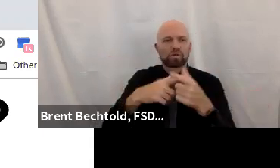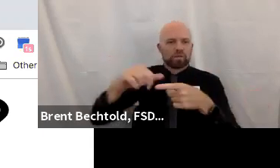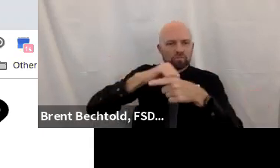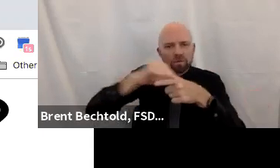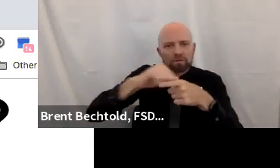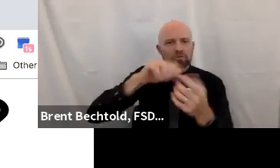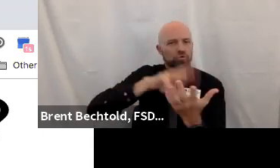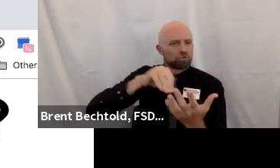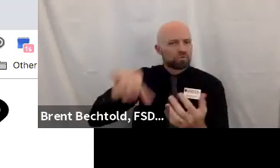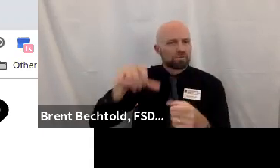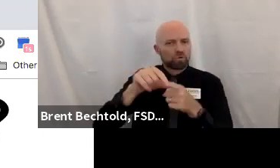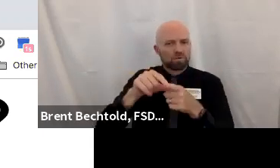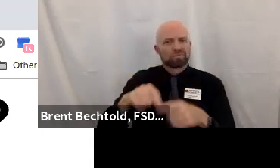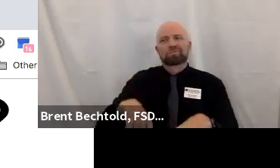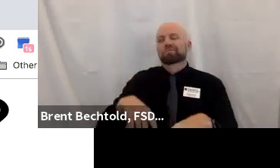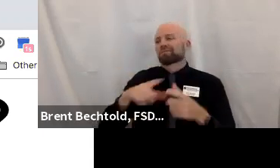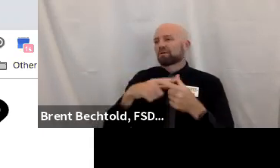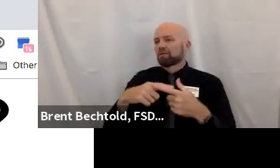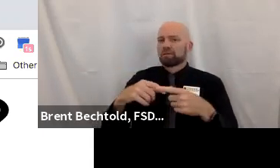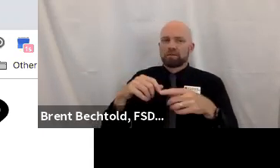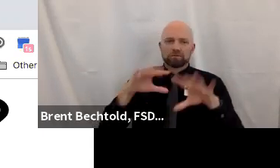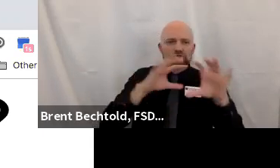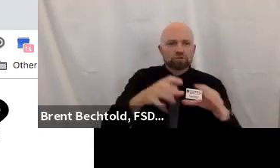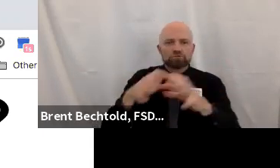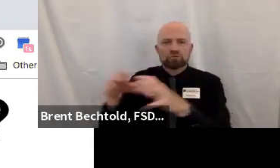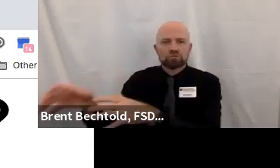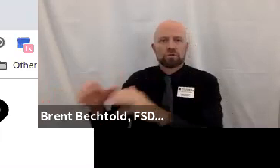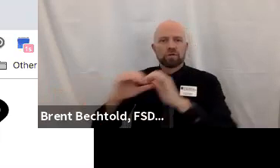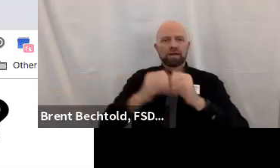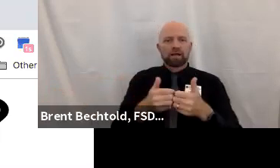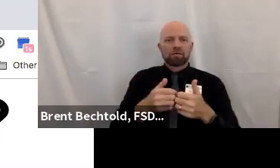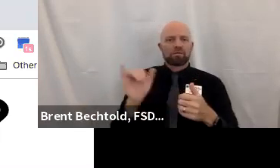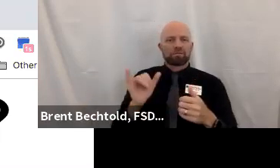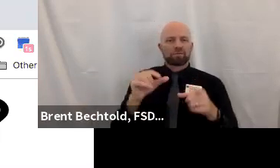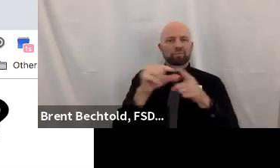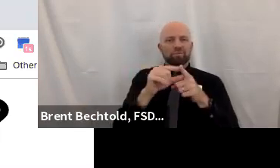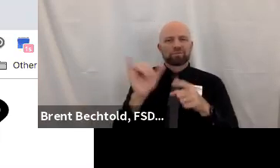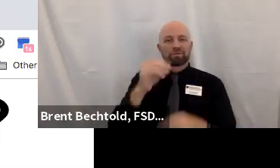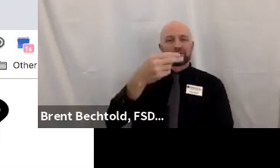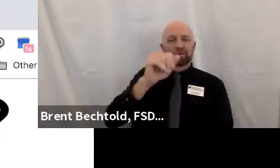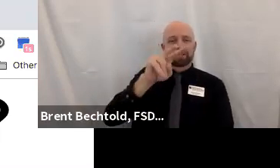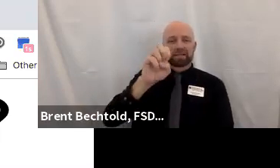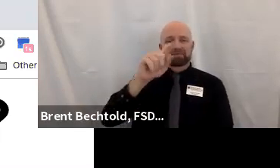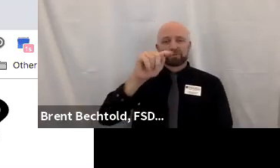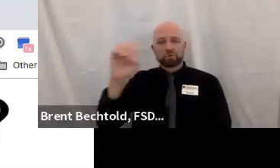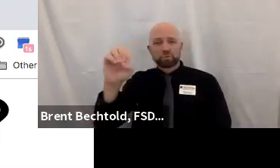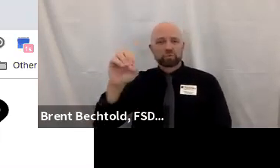They circle the words they don't know. They practice those words. They learn that vocabulary. They practice chunking the print.